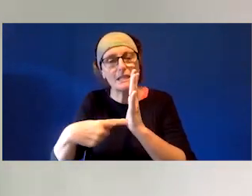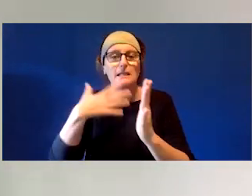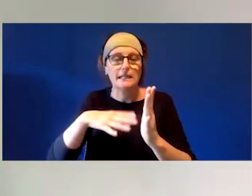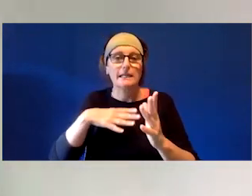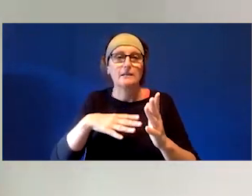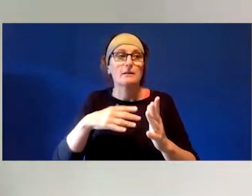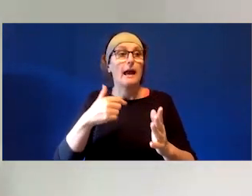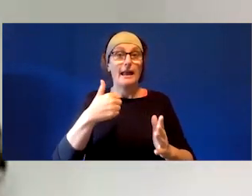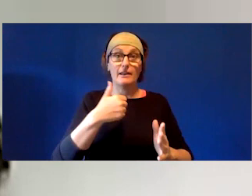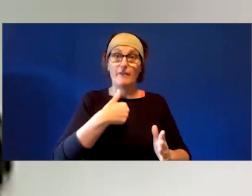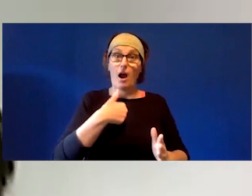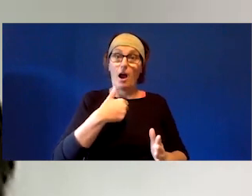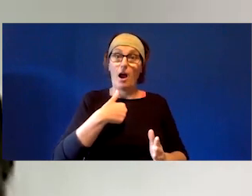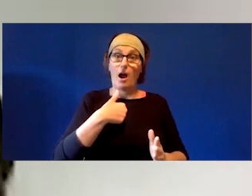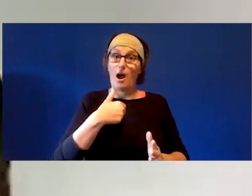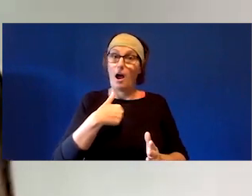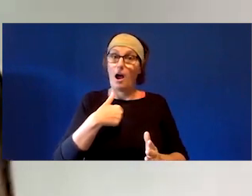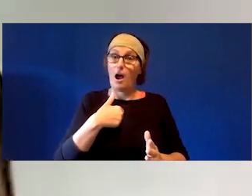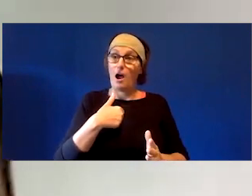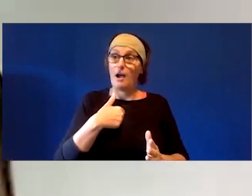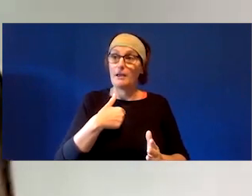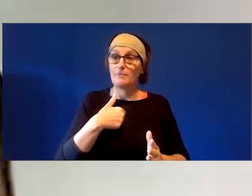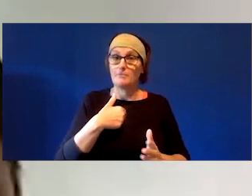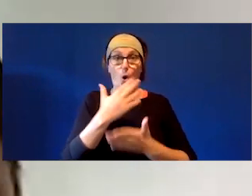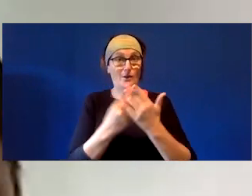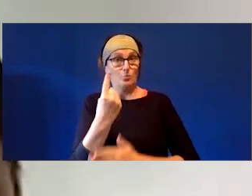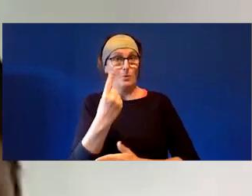When I was the person as his only person, that when